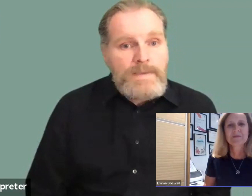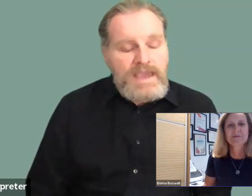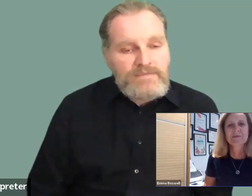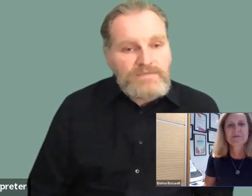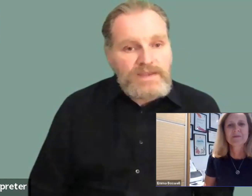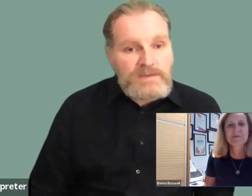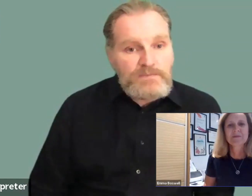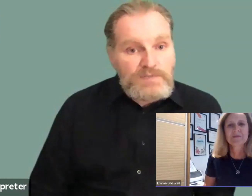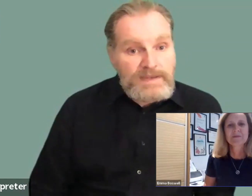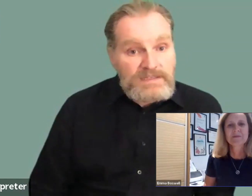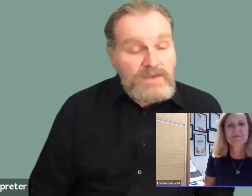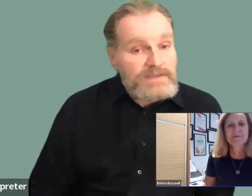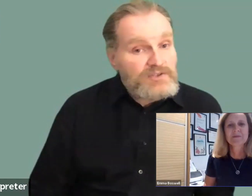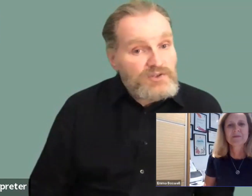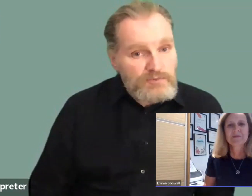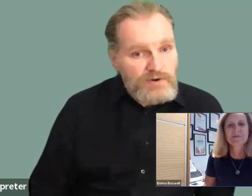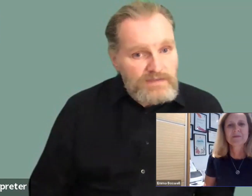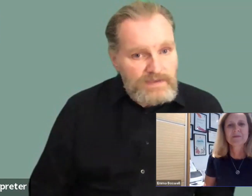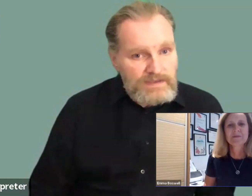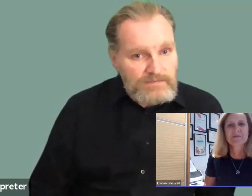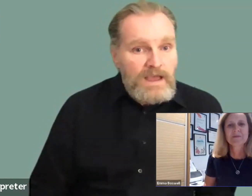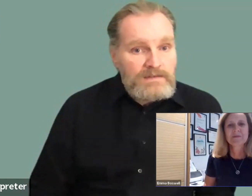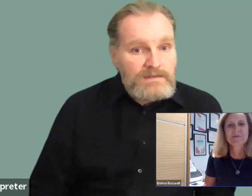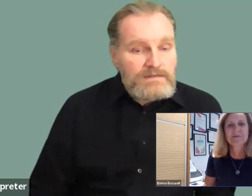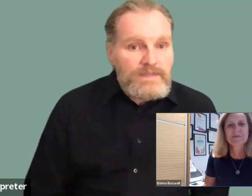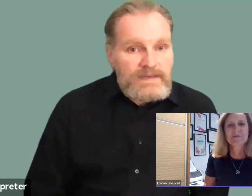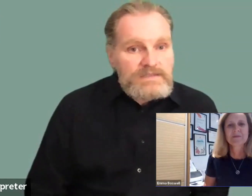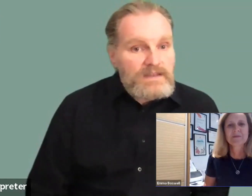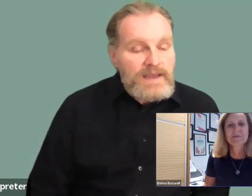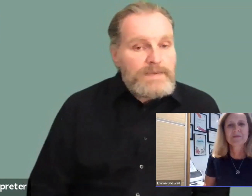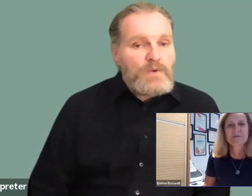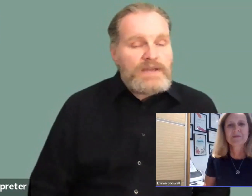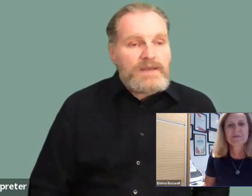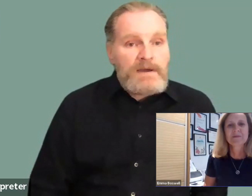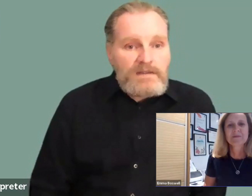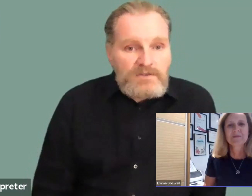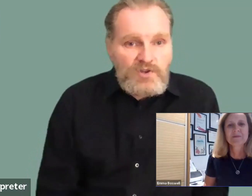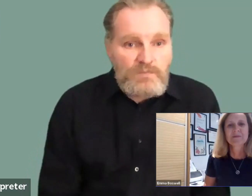may have to face the prospect of having to stop driving. And that is, can be quite a milestone,